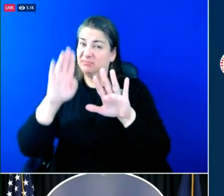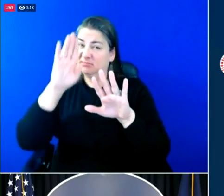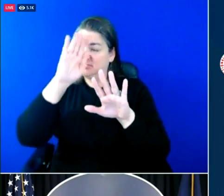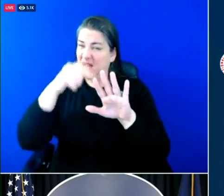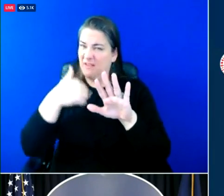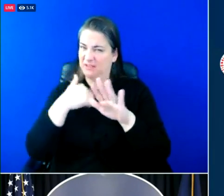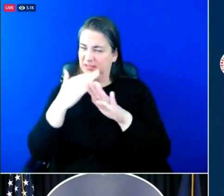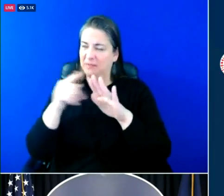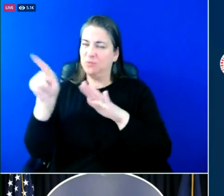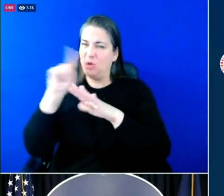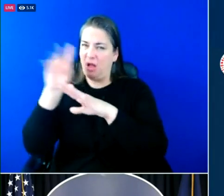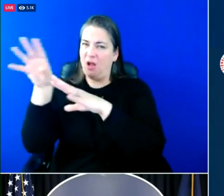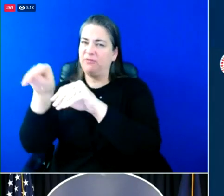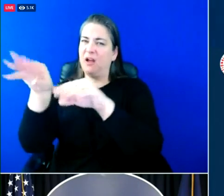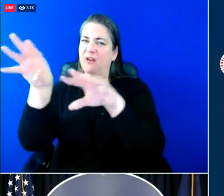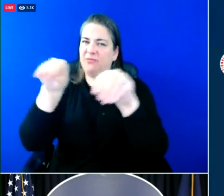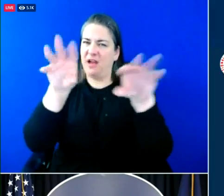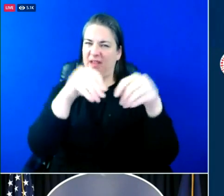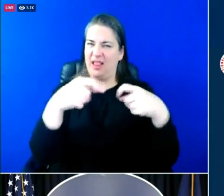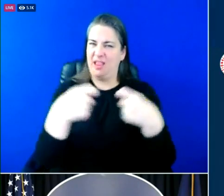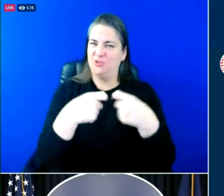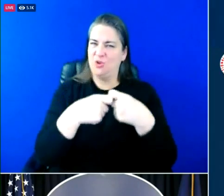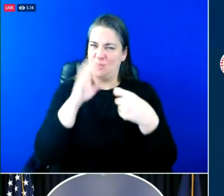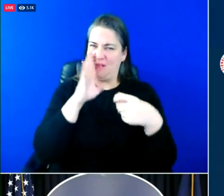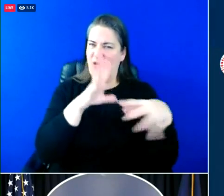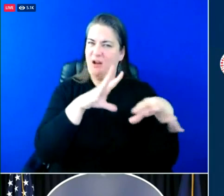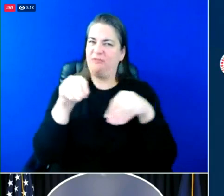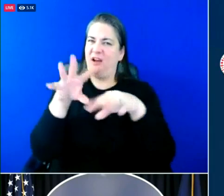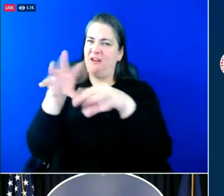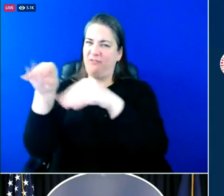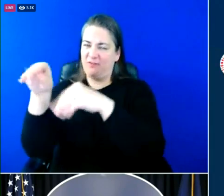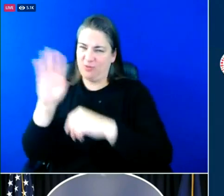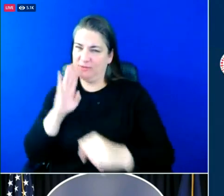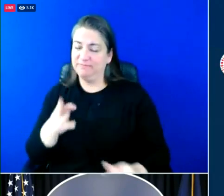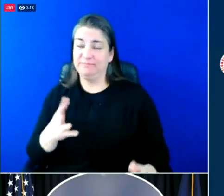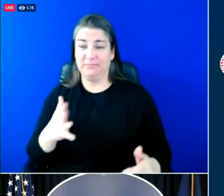The concern is that Ah, lot of our communities will wake up and they'll